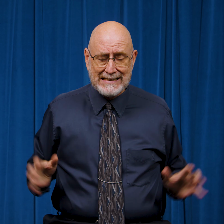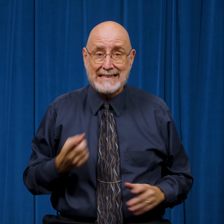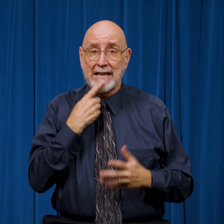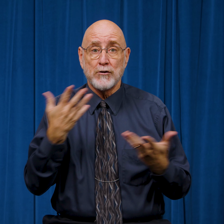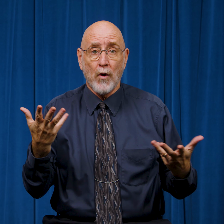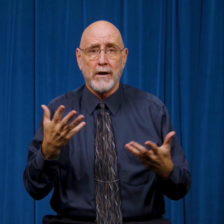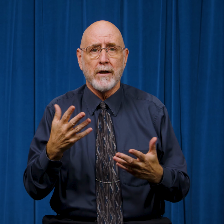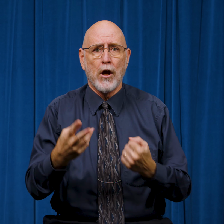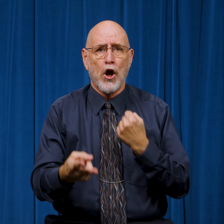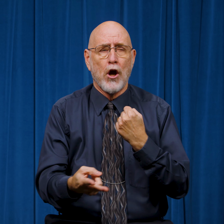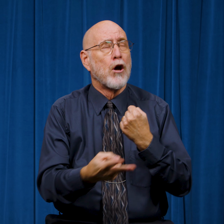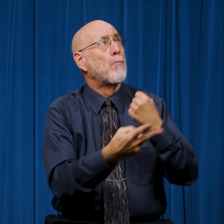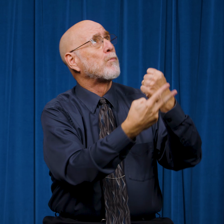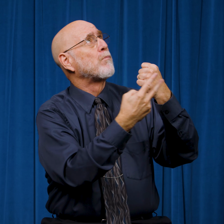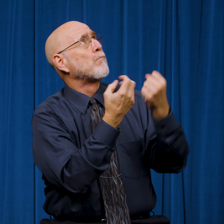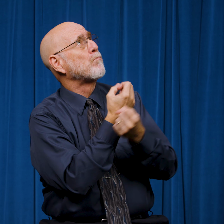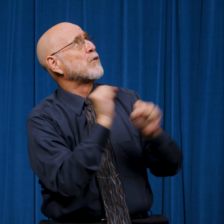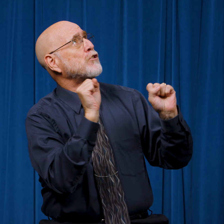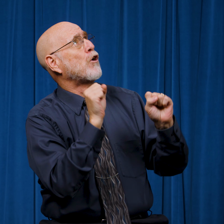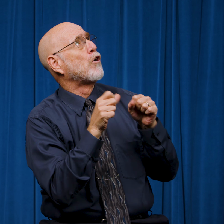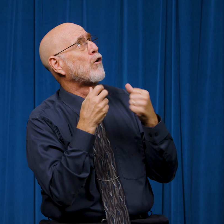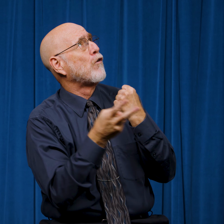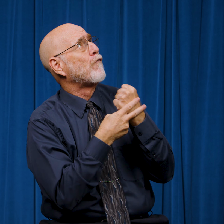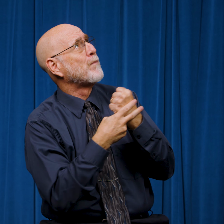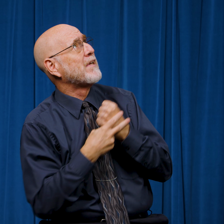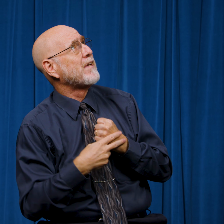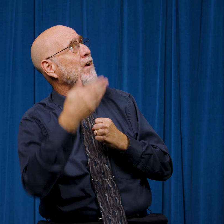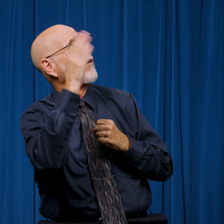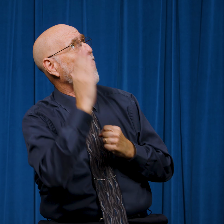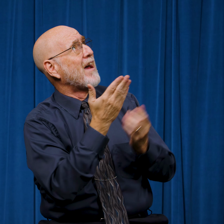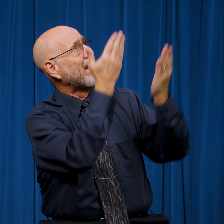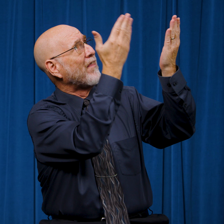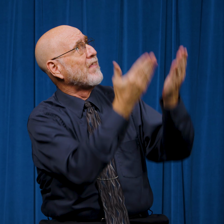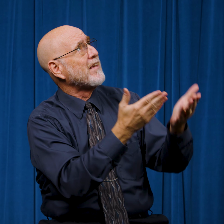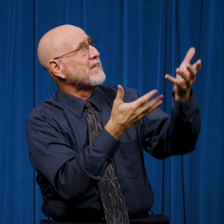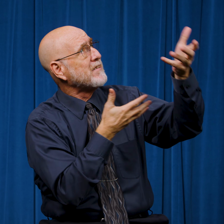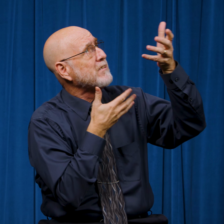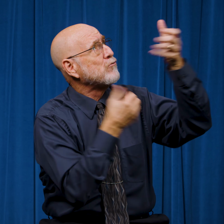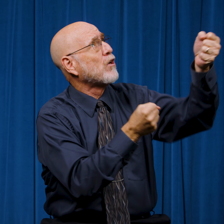"Preserve me, O God: for in thee do I put my trust."